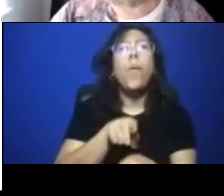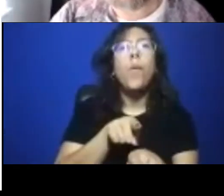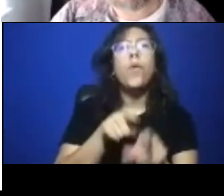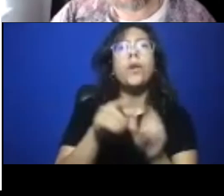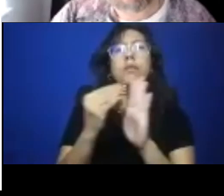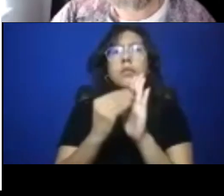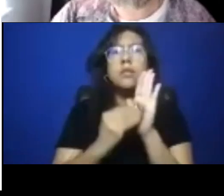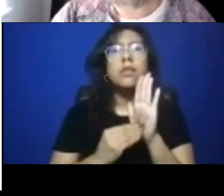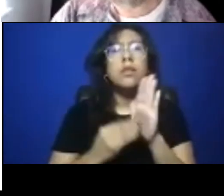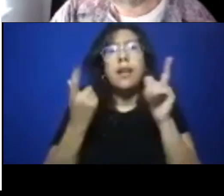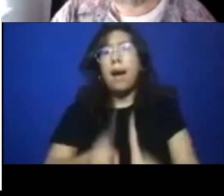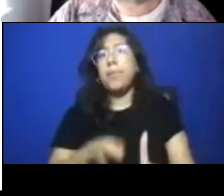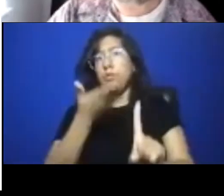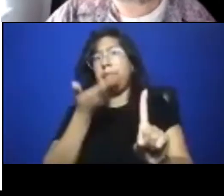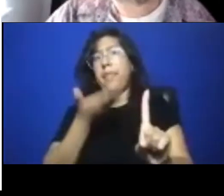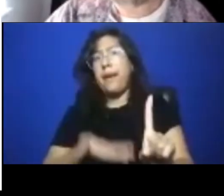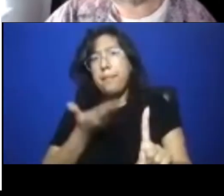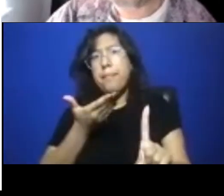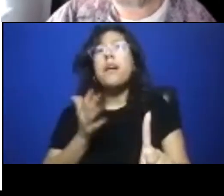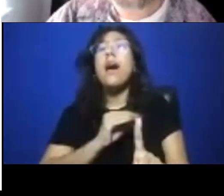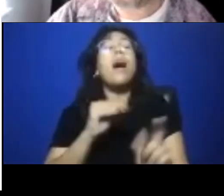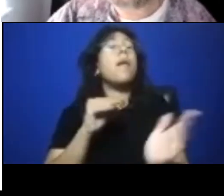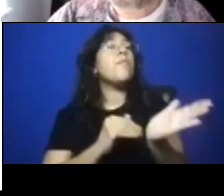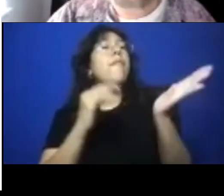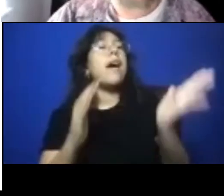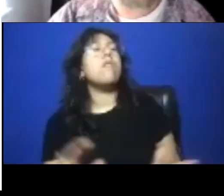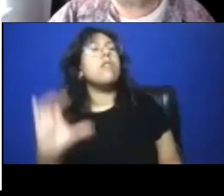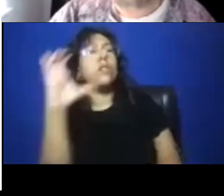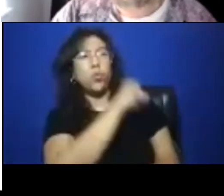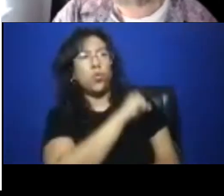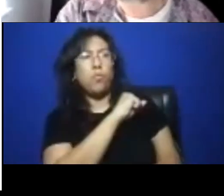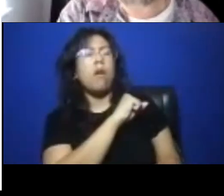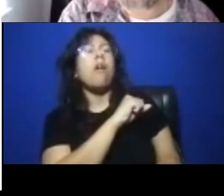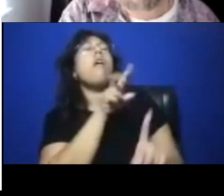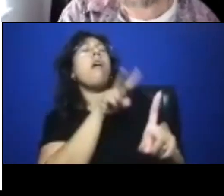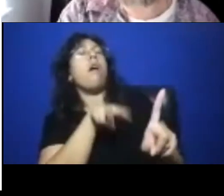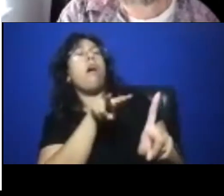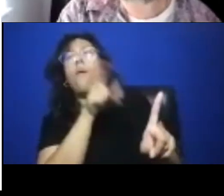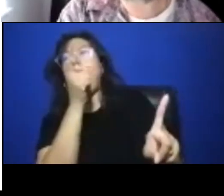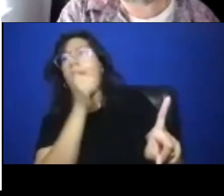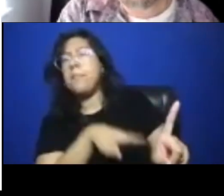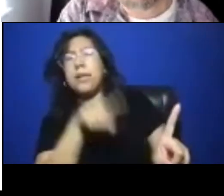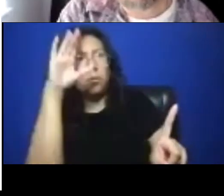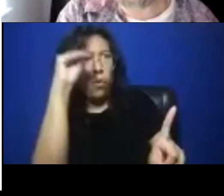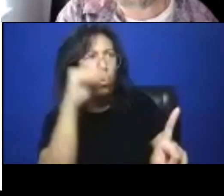has happened to them. And a provider might make an assumption about, oh, well that happens to boys, or that happens to girls,